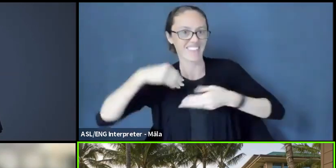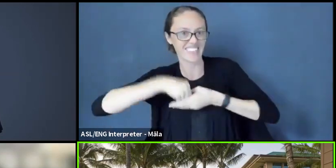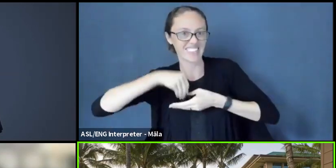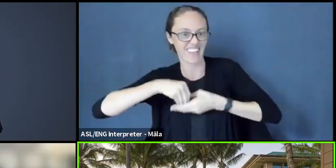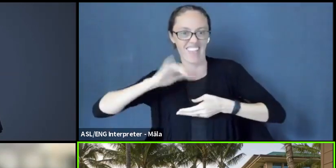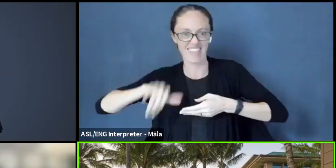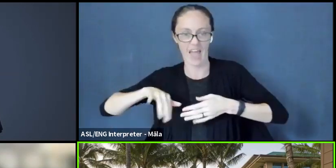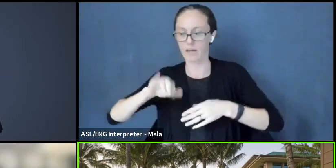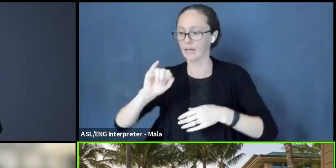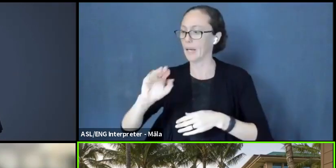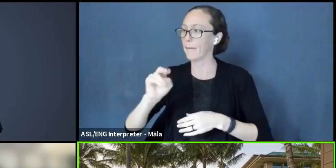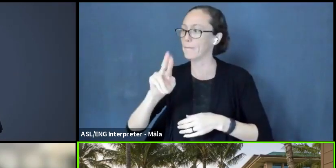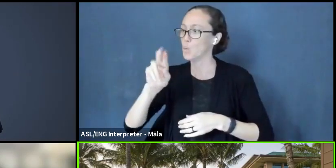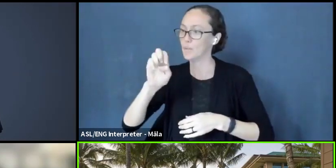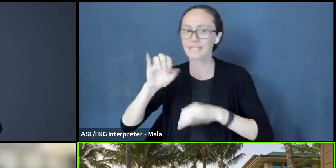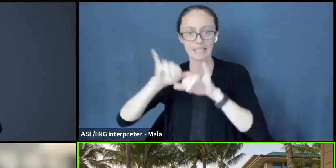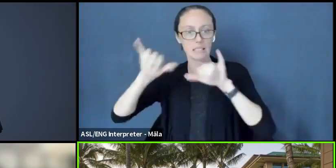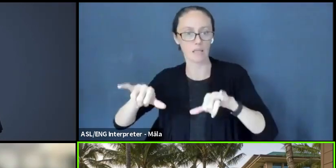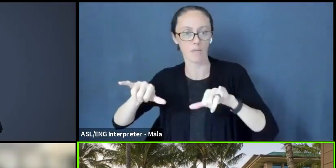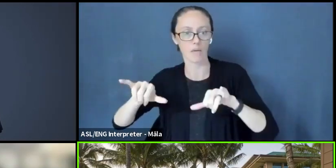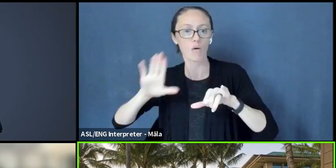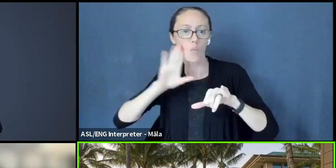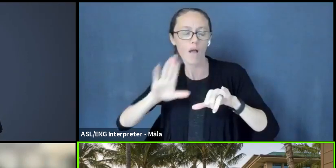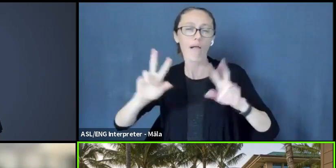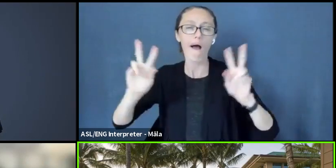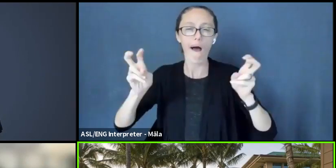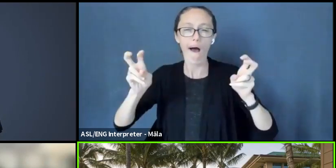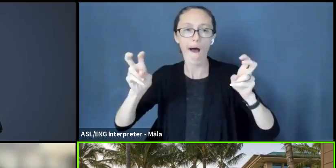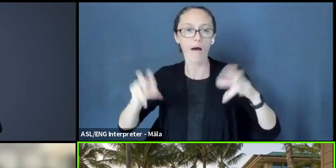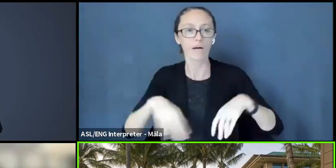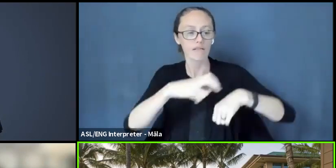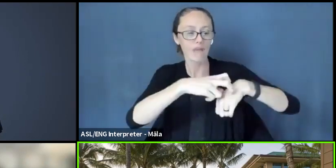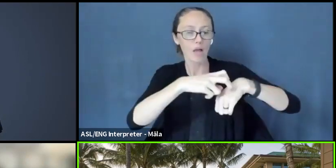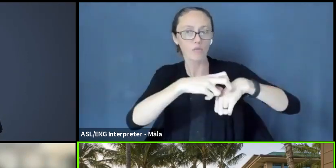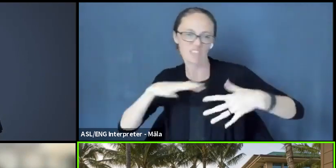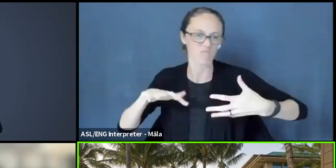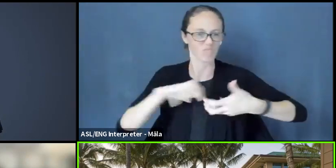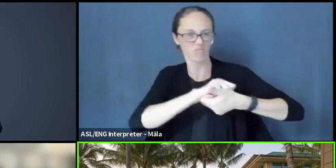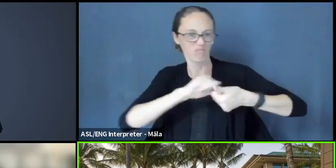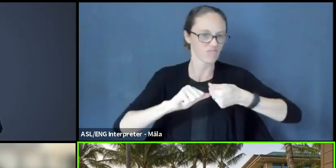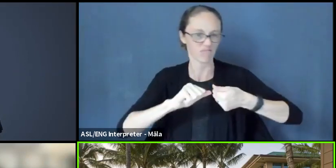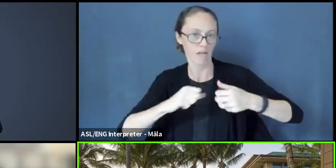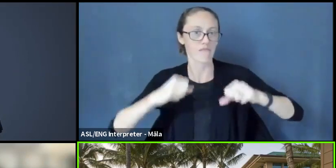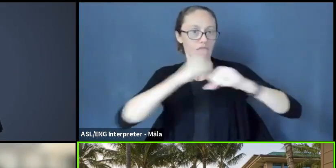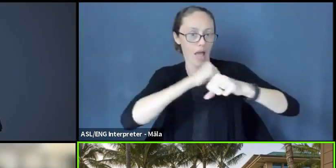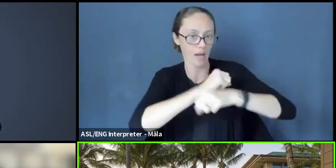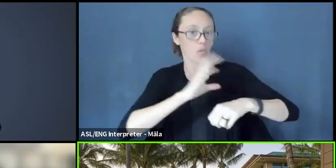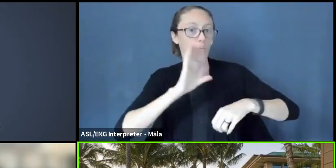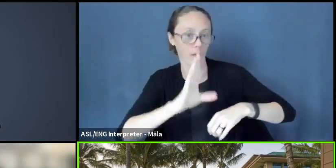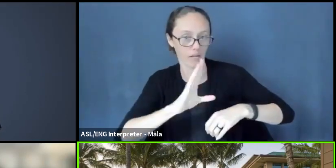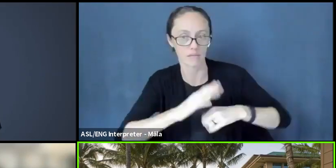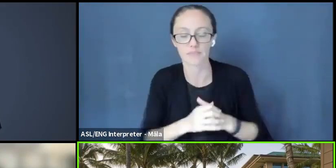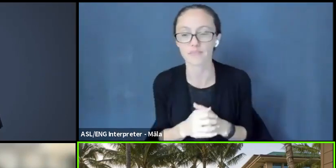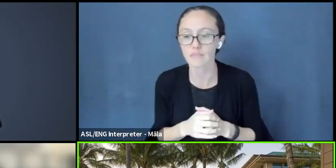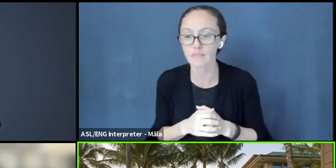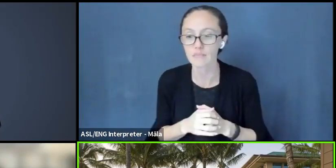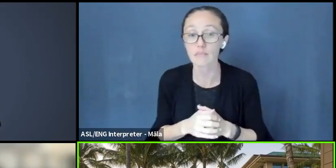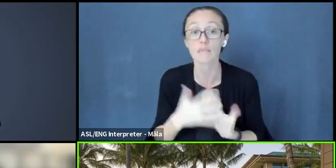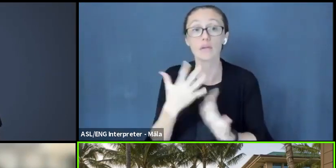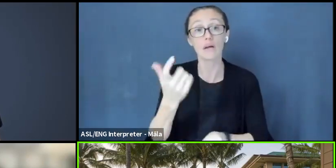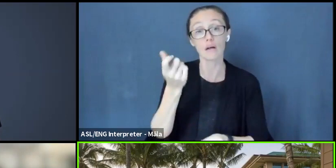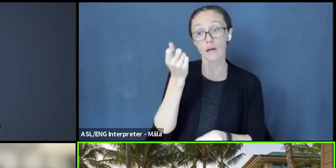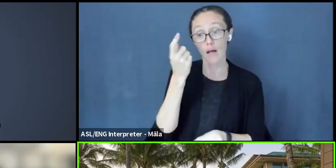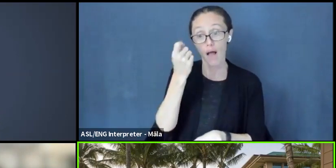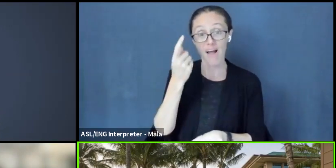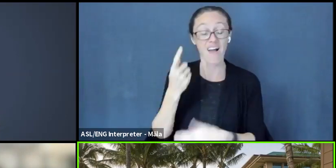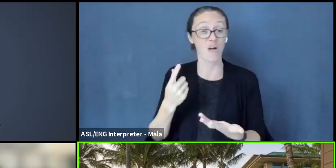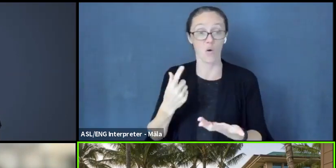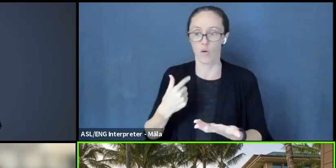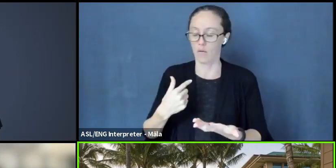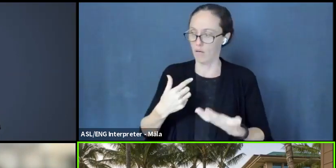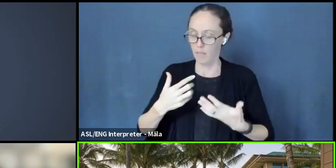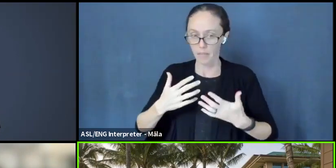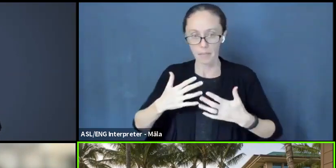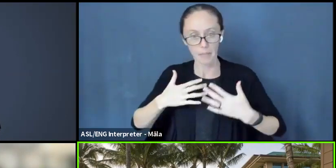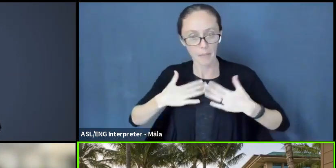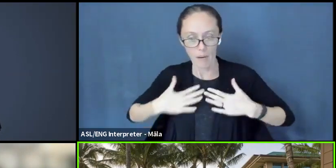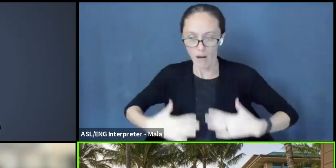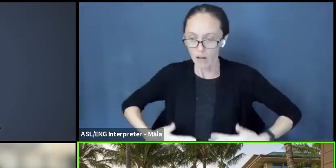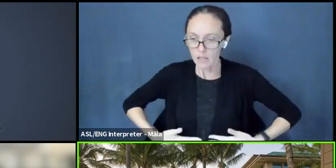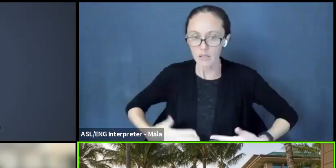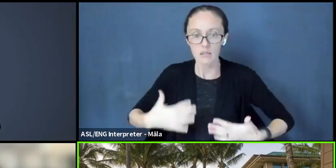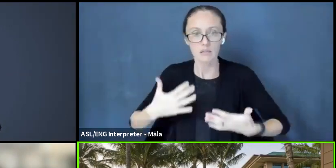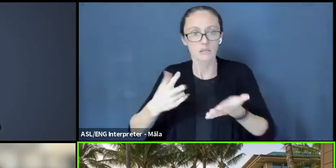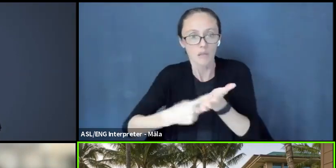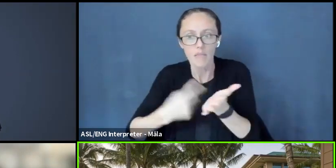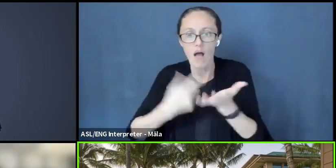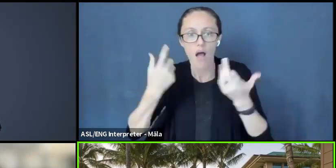Group of viruses calls a very strong immune response, such that we are seeing damage in